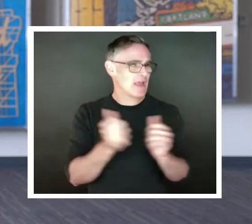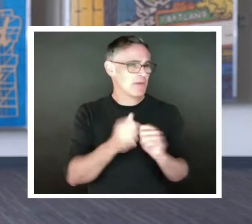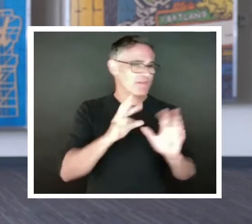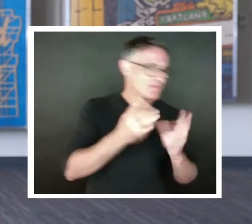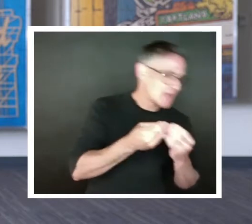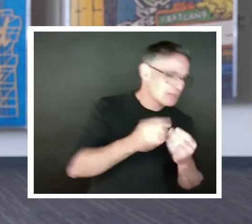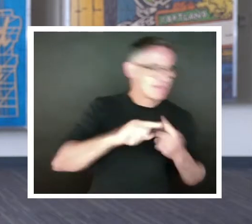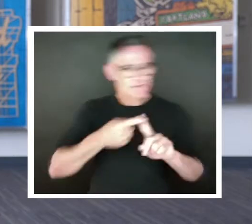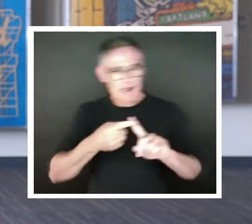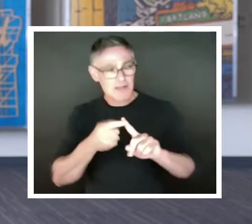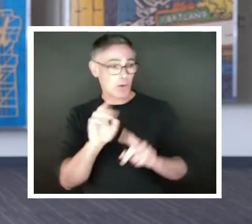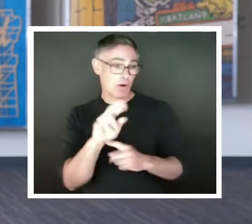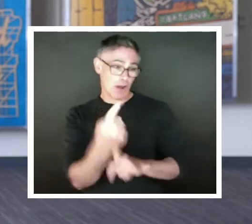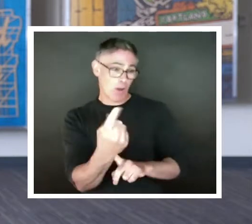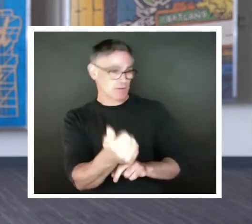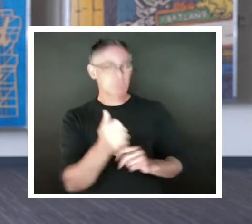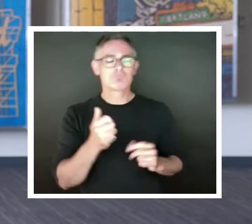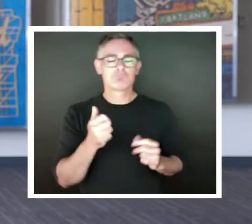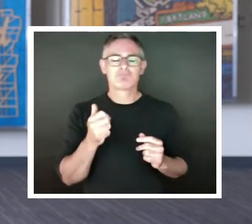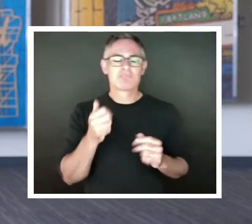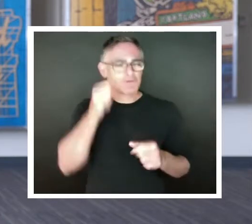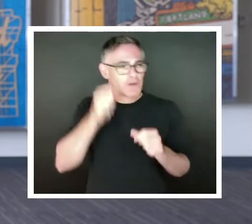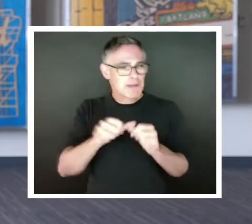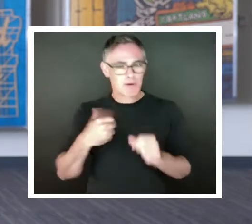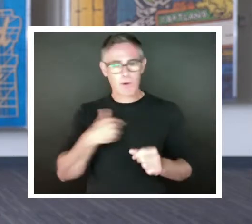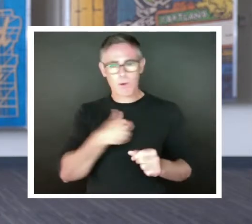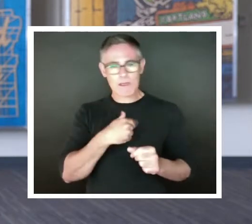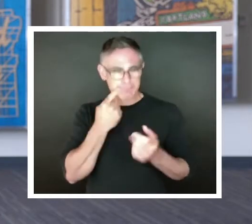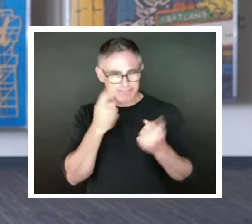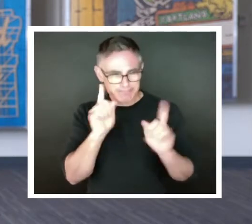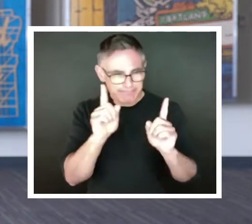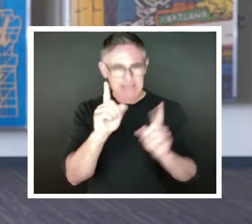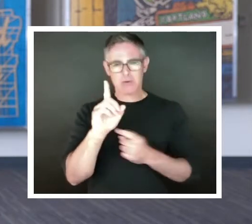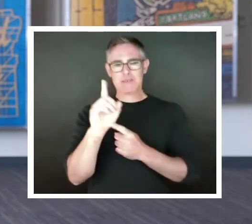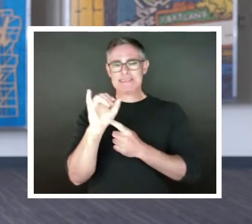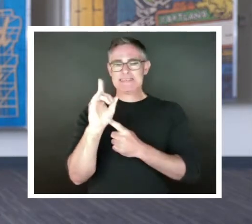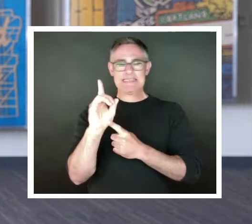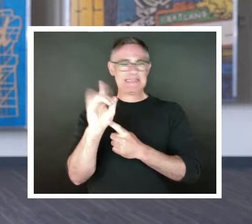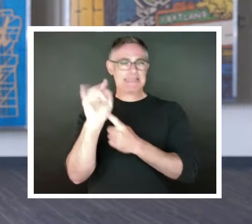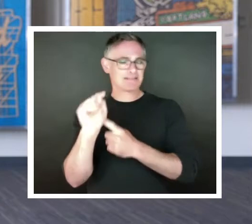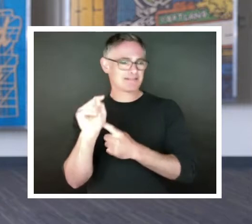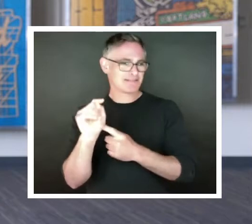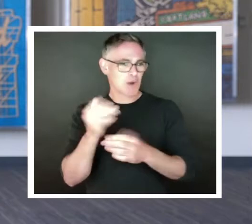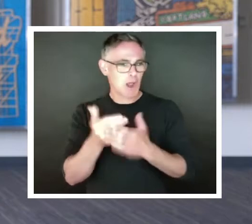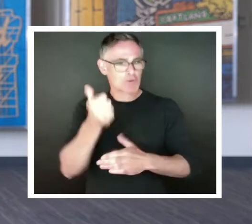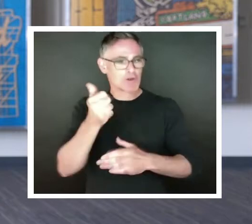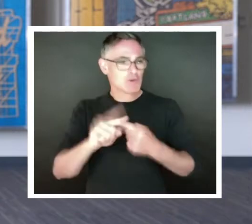We're one step closer to the future. Congratulations to everyone for finishing this chapter of your life.